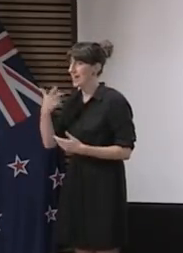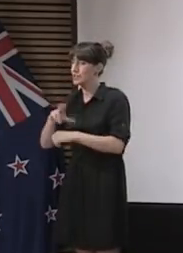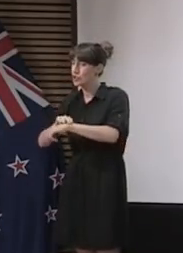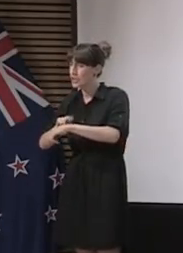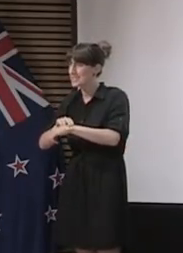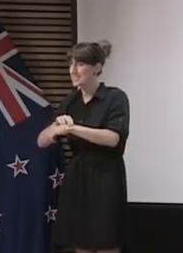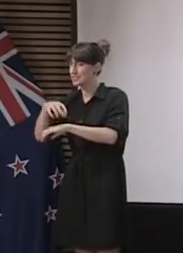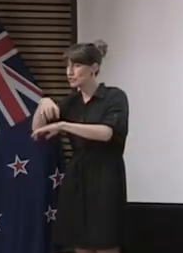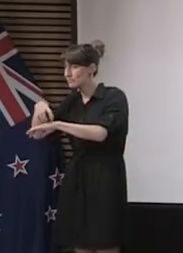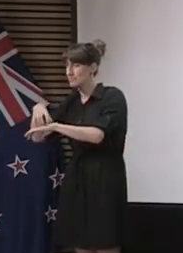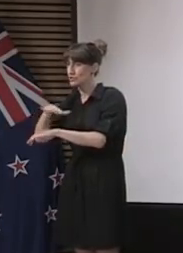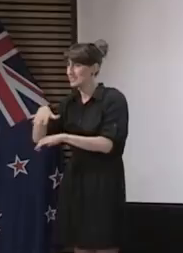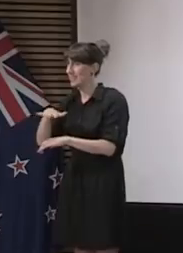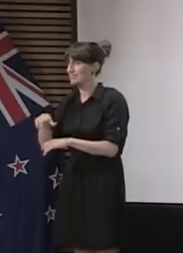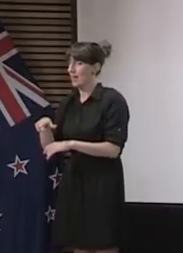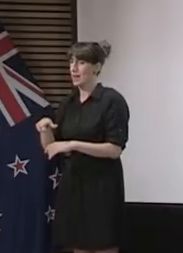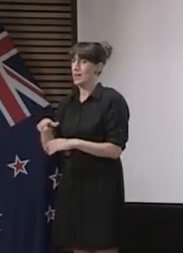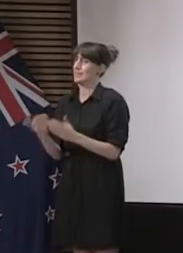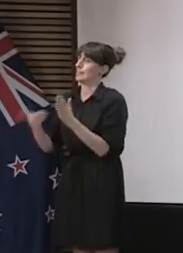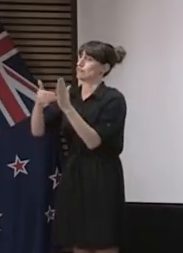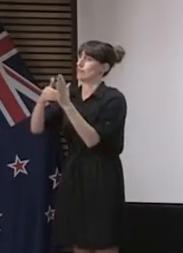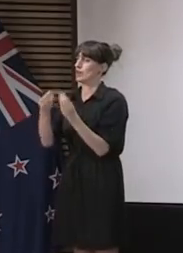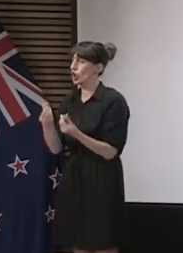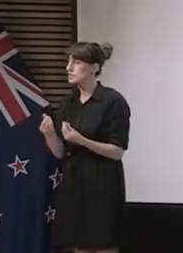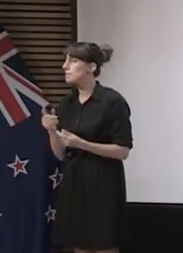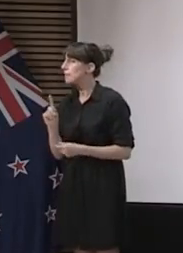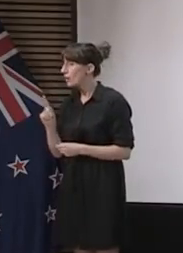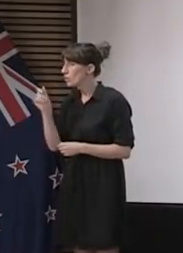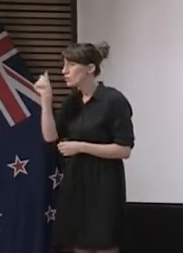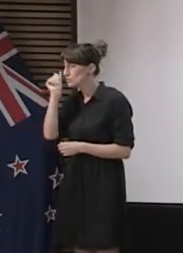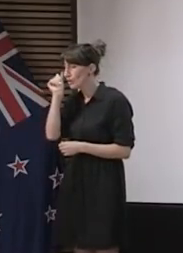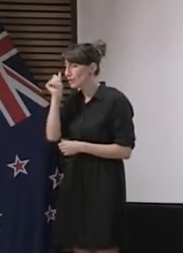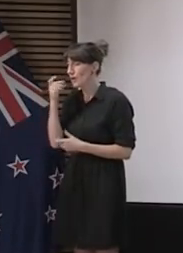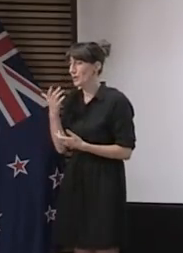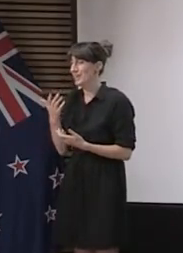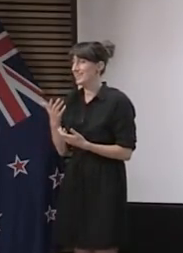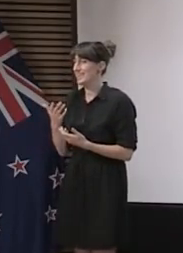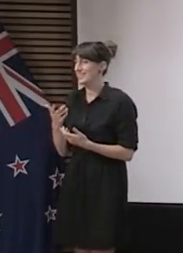COVID-19 butat the same time alsorecognise they will have had adrop in revenue and manybusinesses have experiencedthat too.